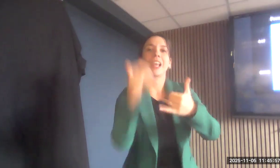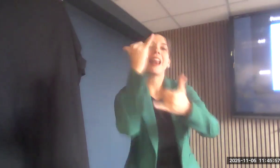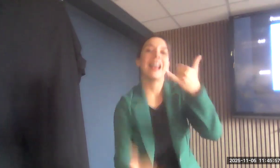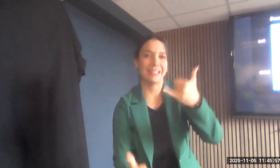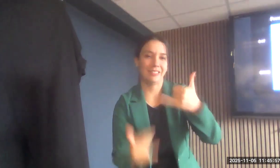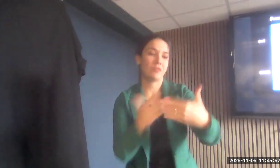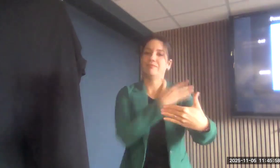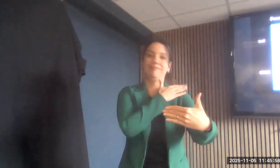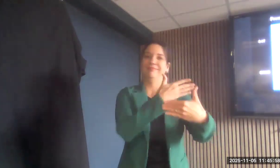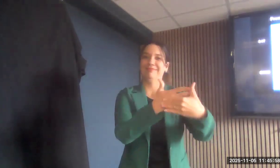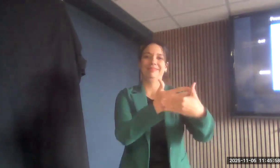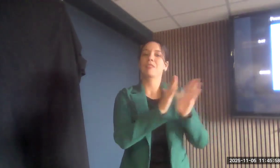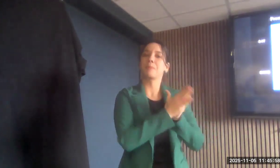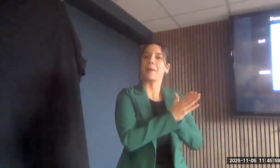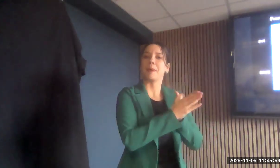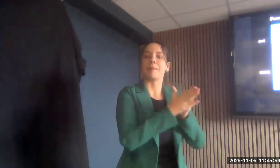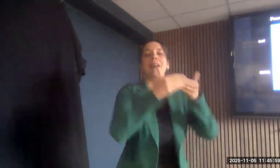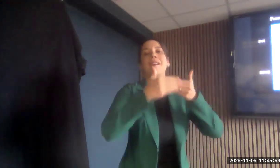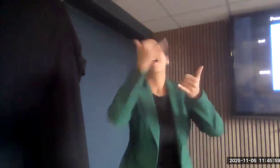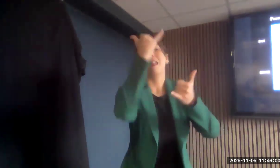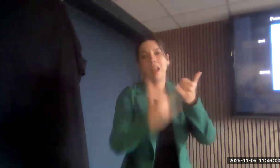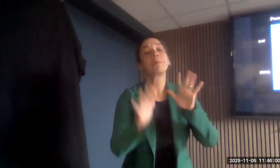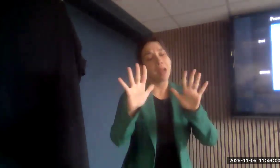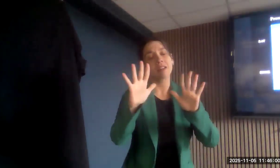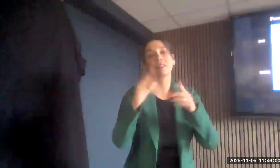But we can certainly see that there's a time period.